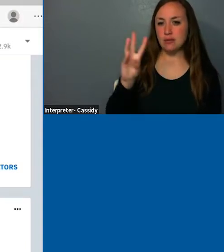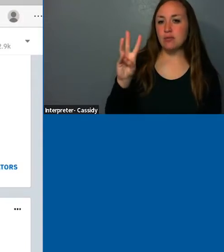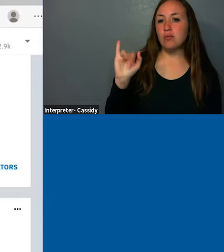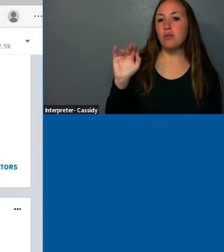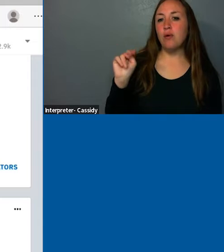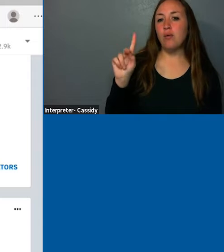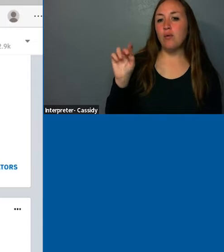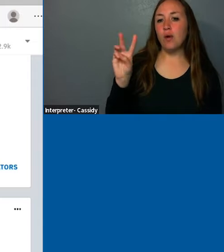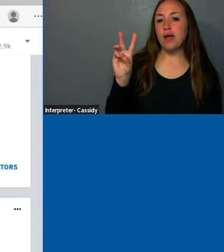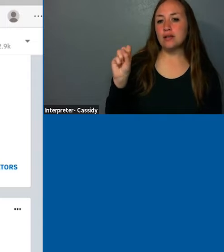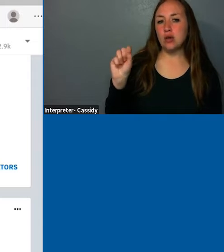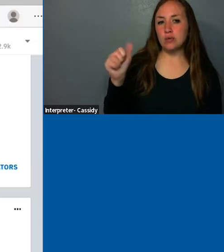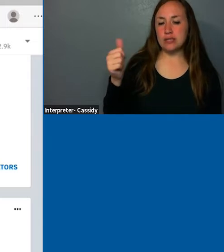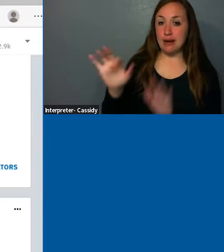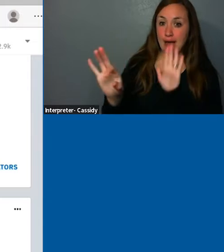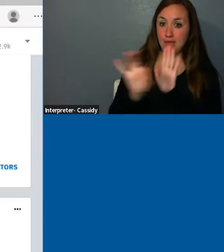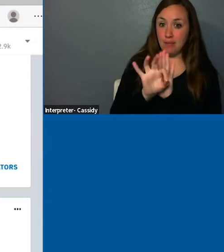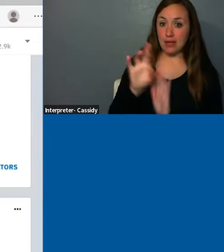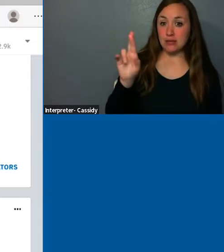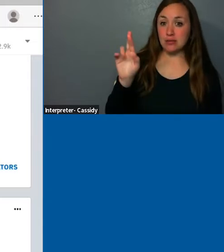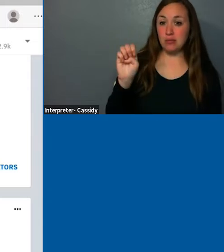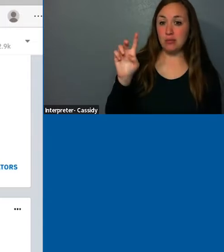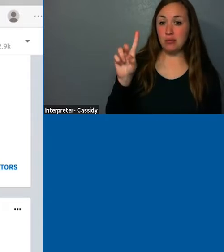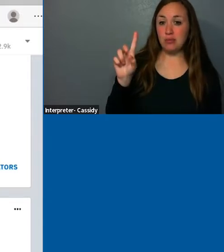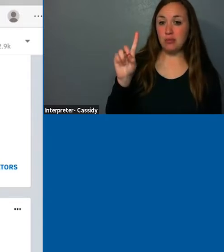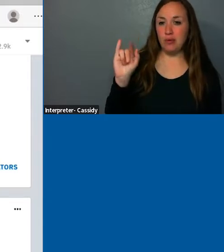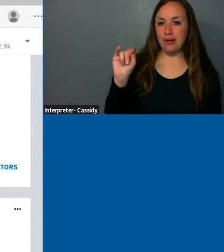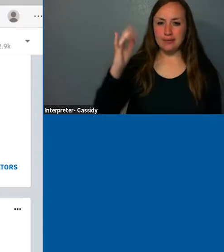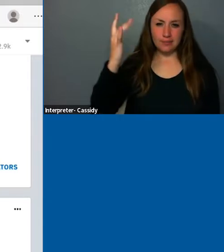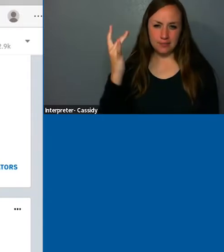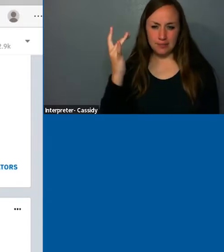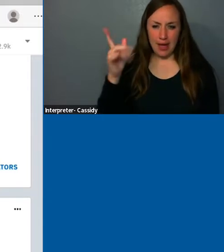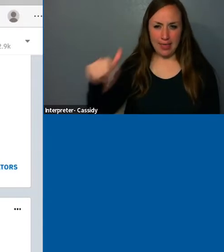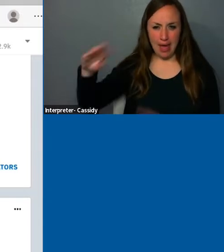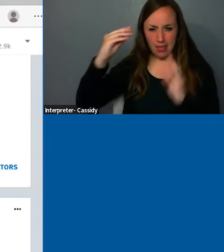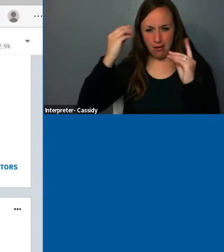So I've picked Reddit, because not only have they thought a lot about accessibility,